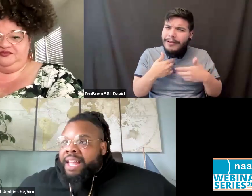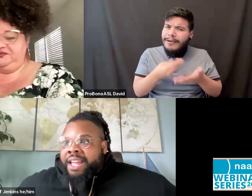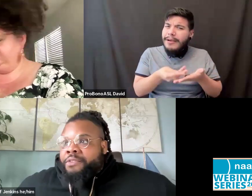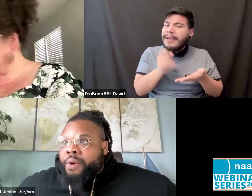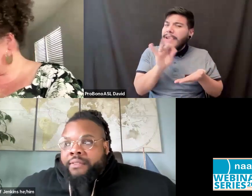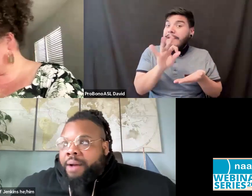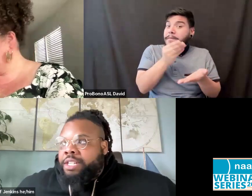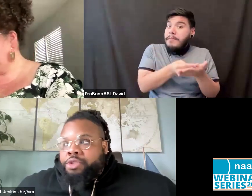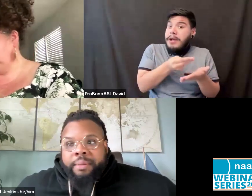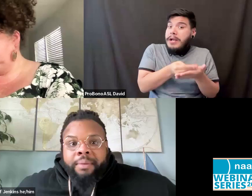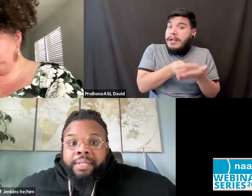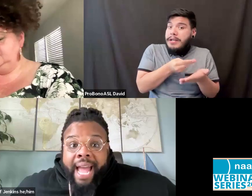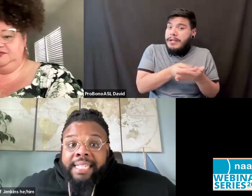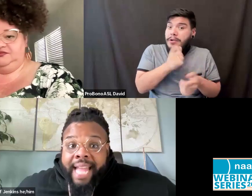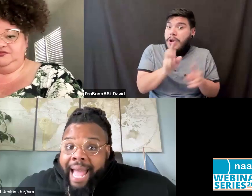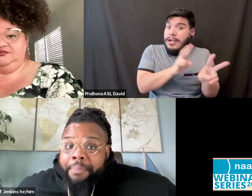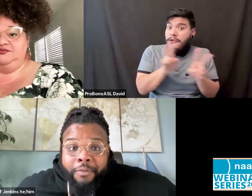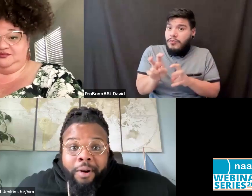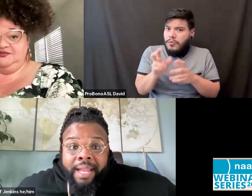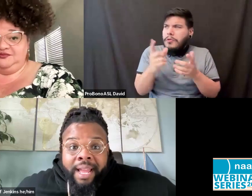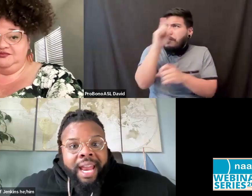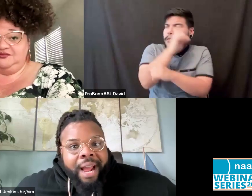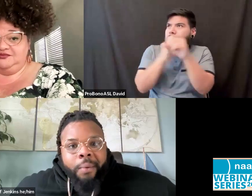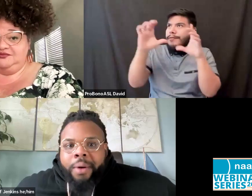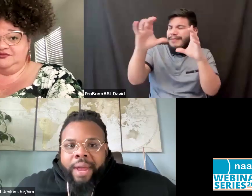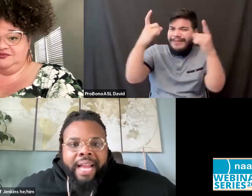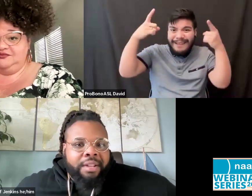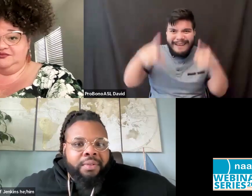if whatever I was to dream, what was to actually happen for me. Like what would I do?